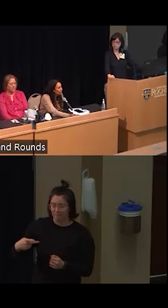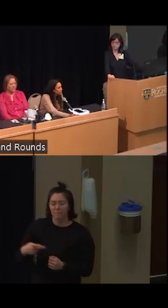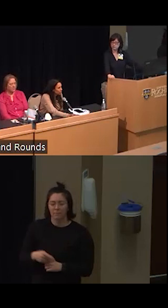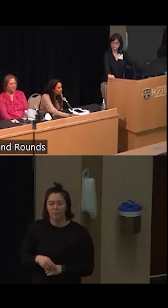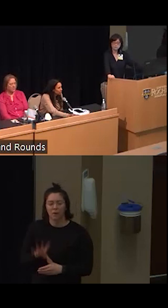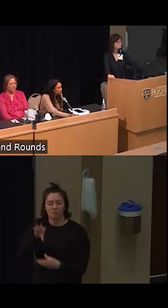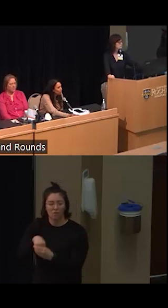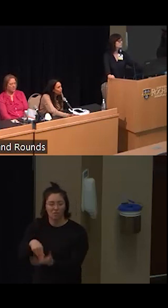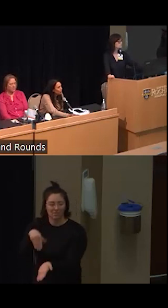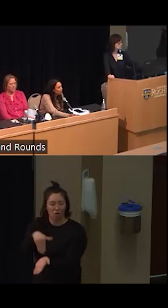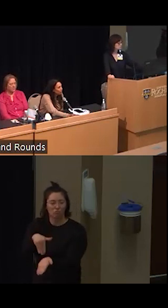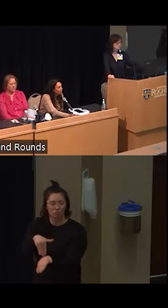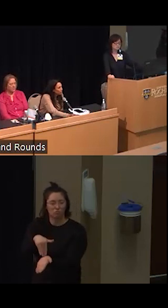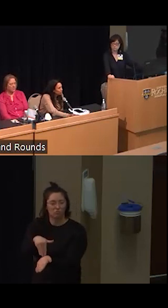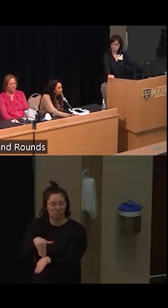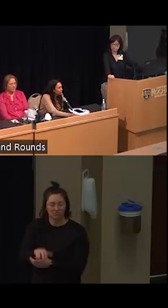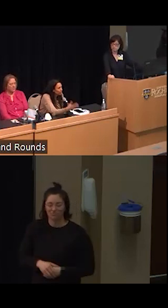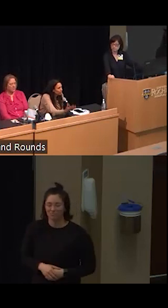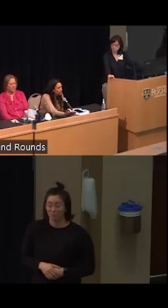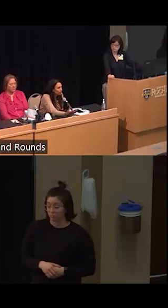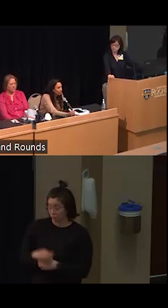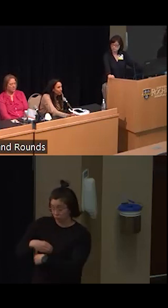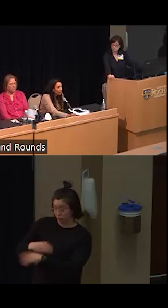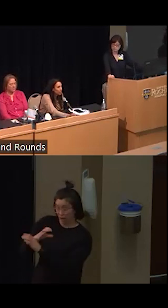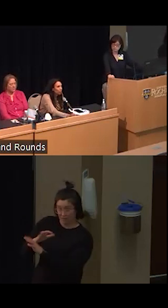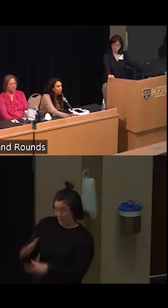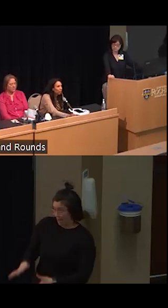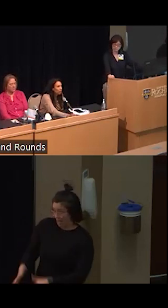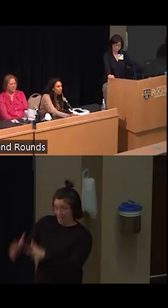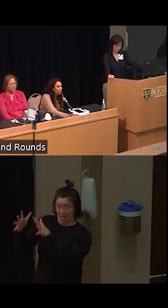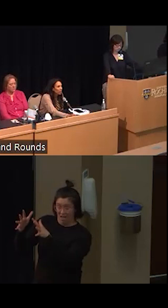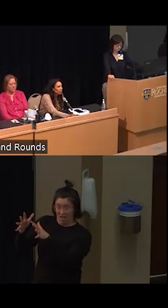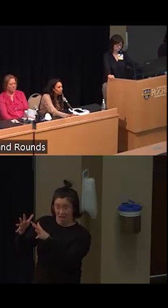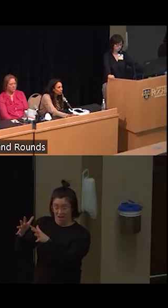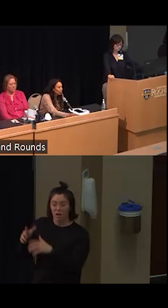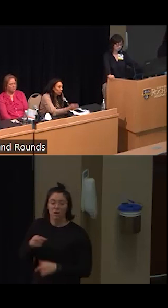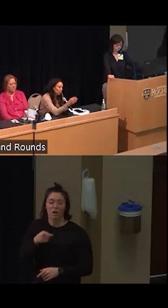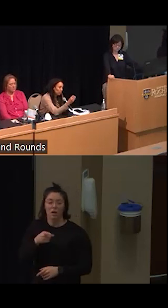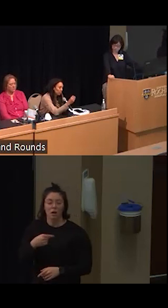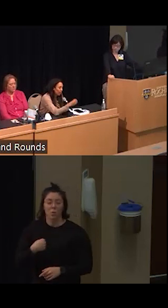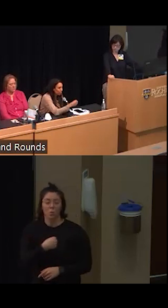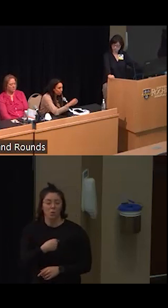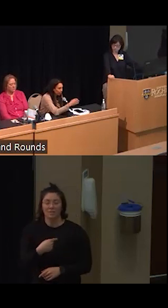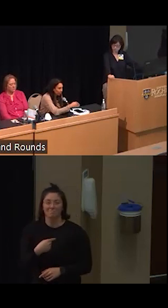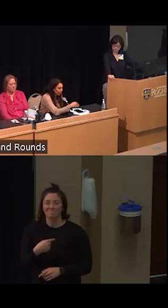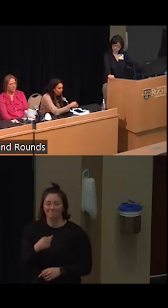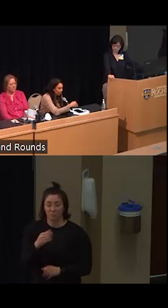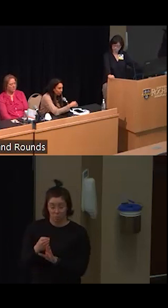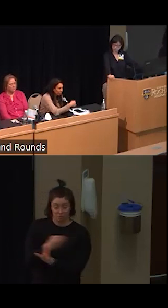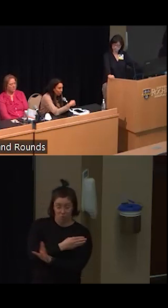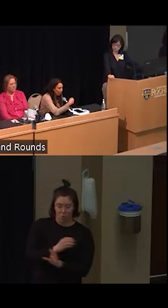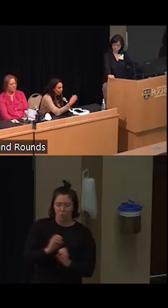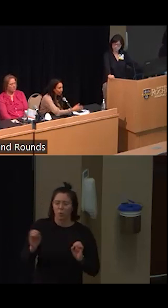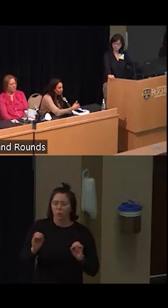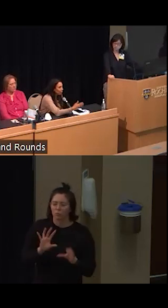physicians so if there is a crisis occurring in in CPAP we do we we were not previously engaging